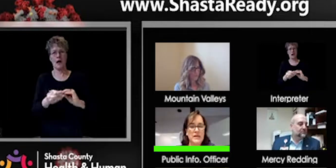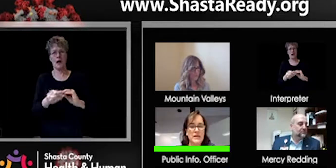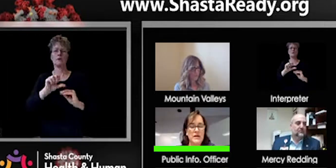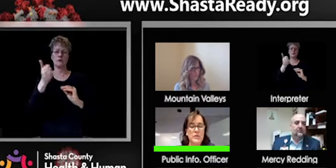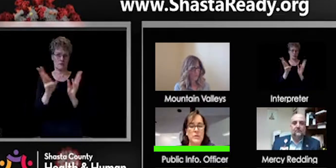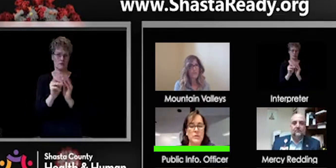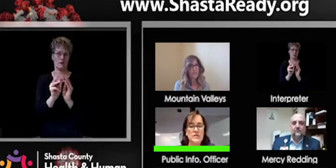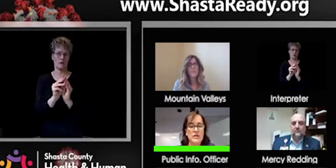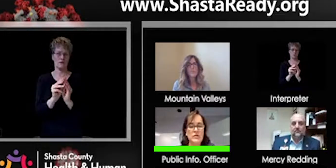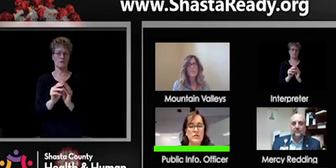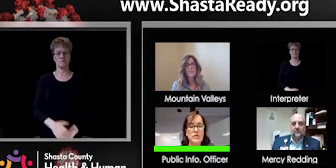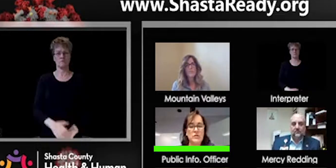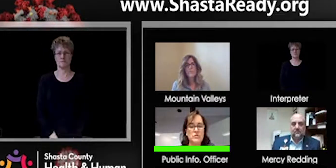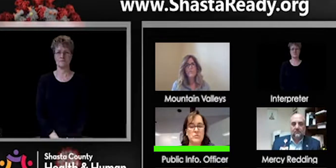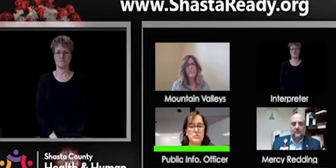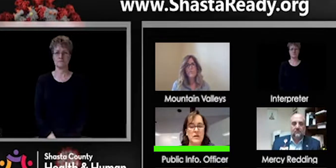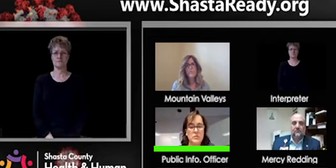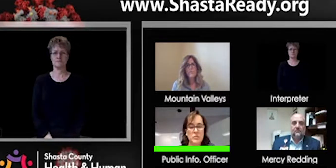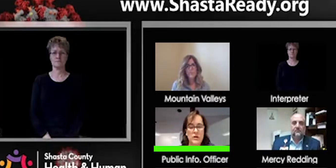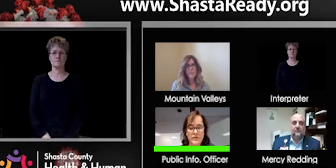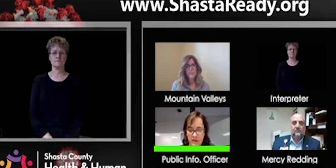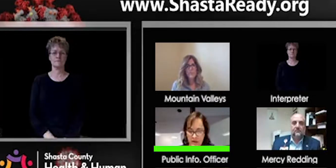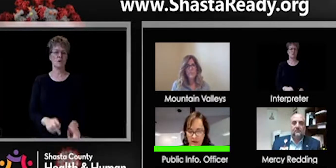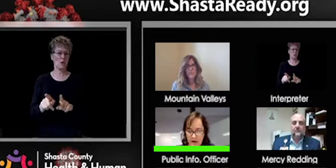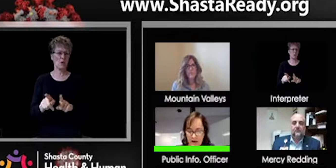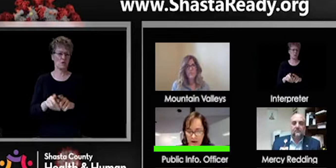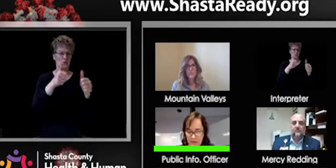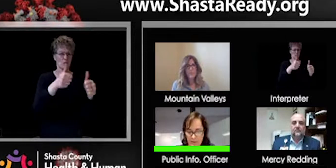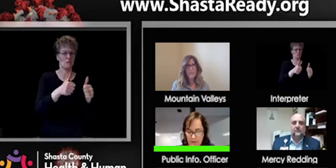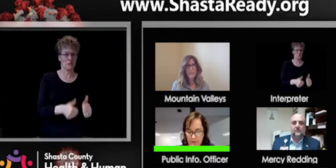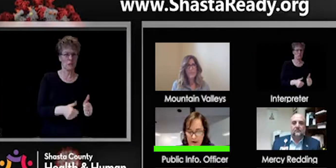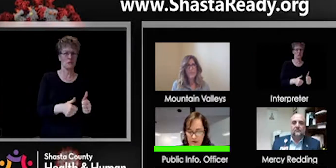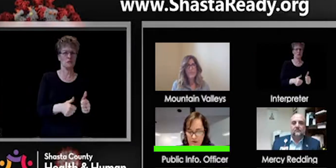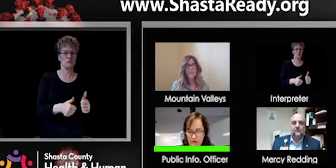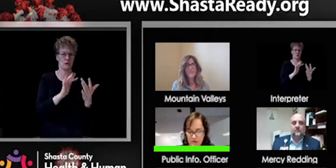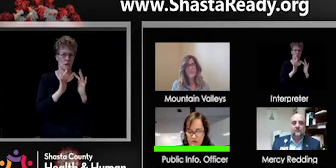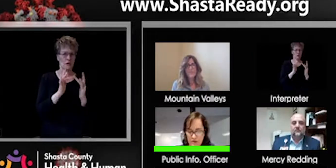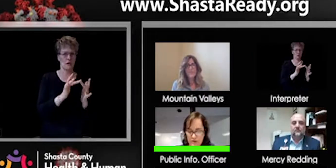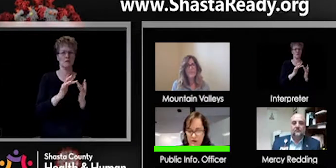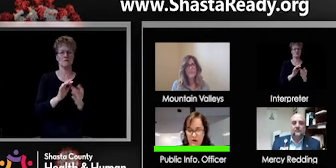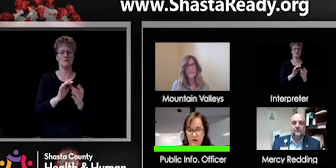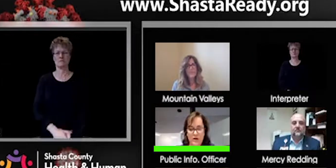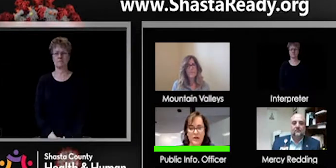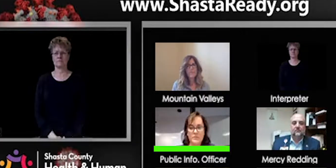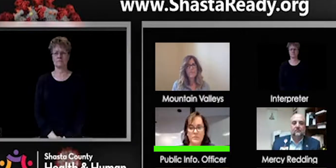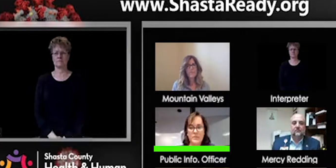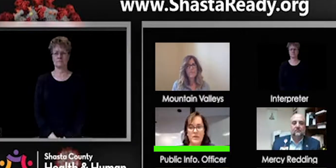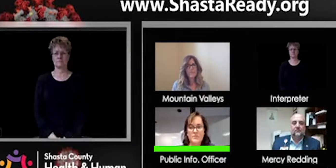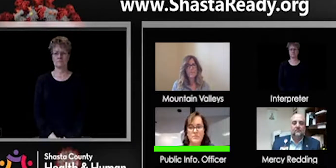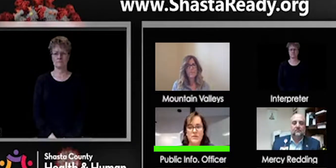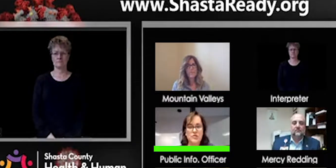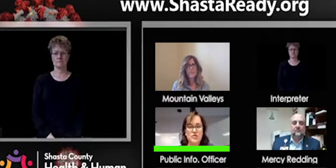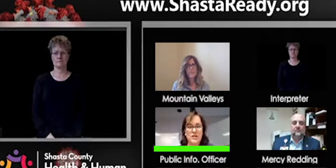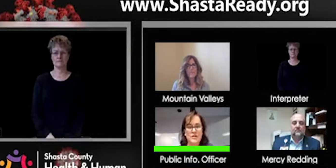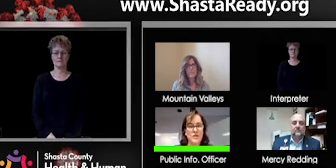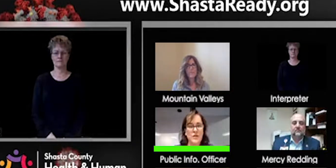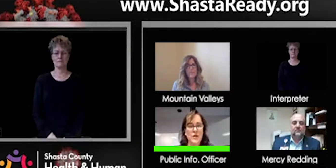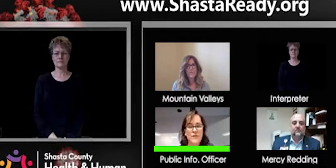and post that on our social media as well. I wanted to introduce our administrative folks.